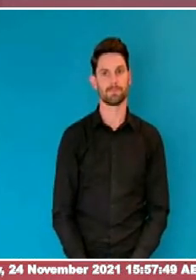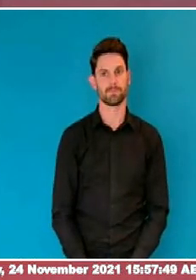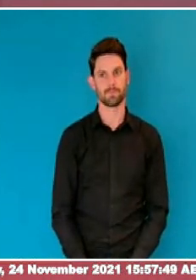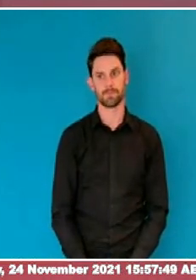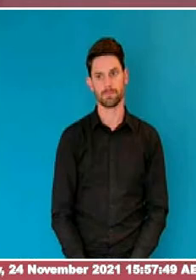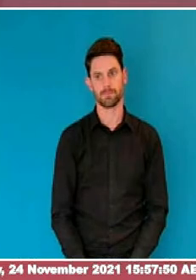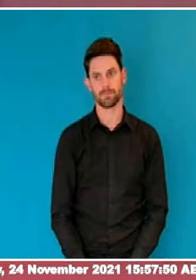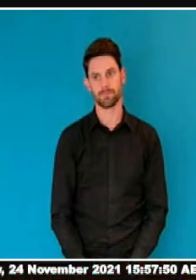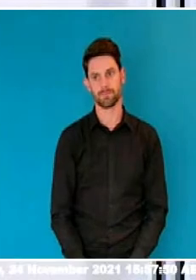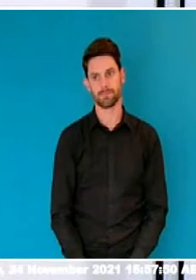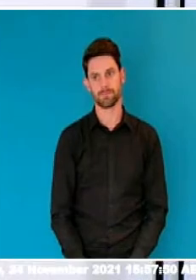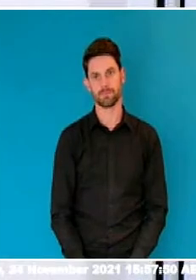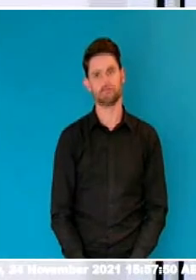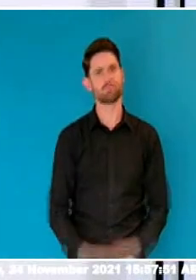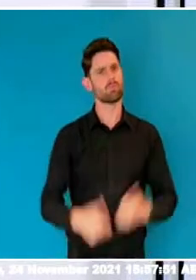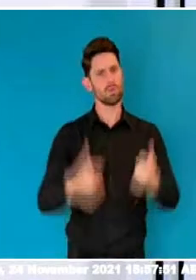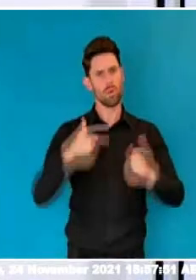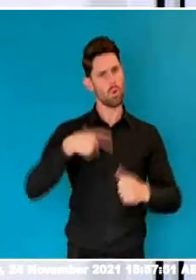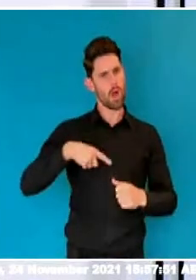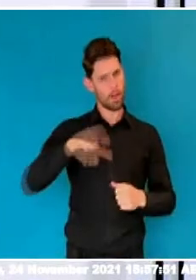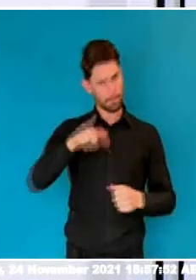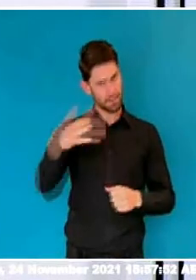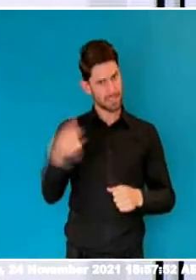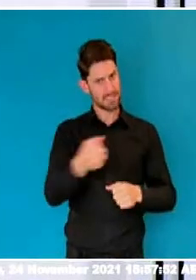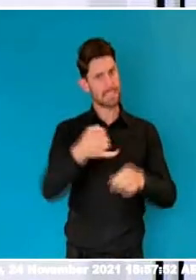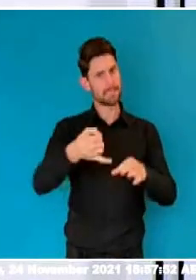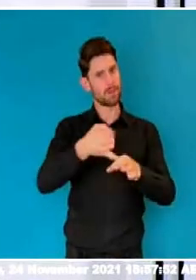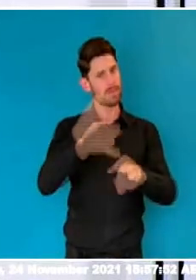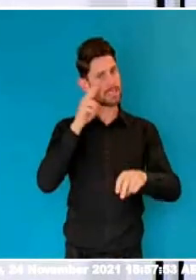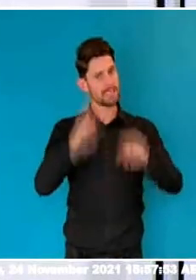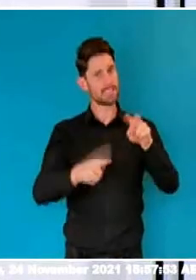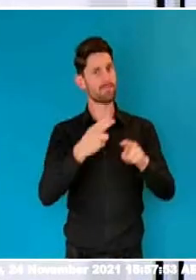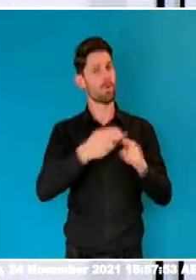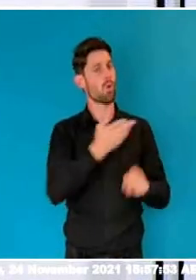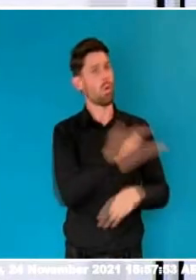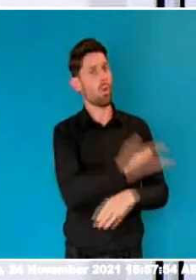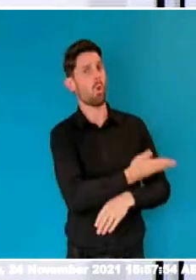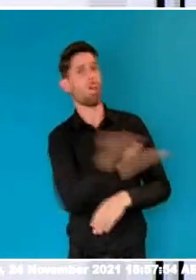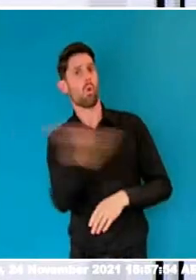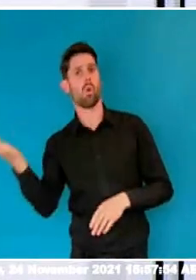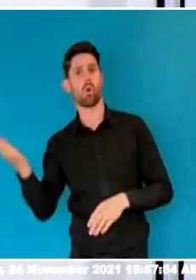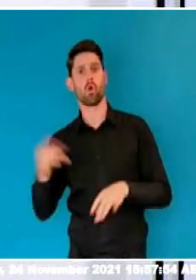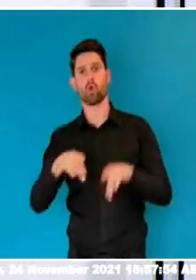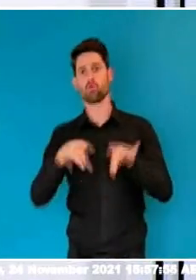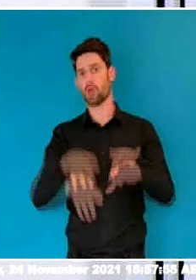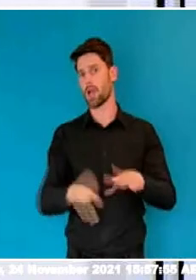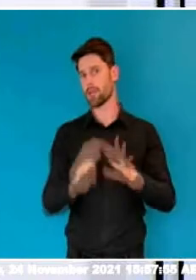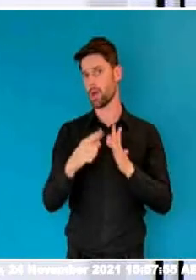medical assessment is necessary for every employee coming into Australia Post?